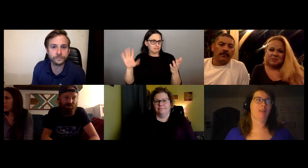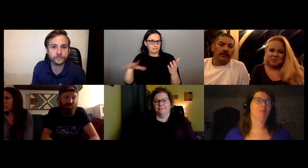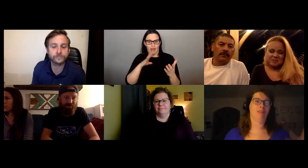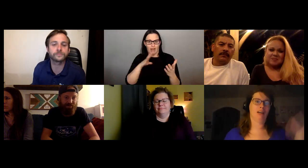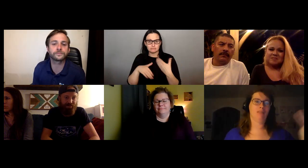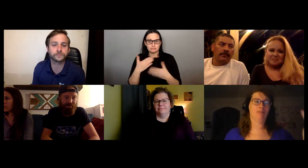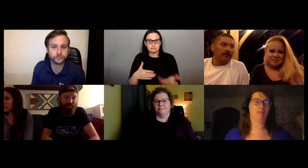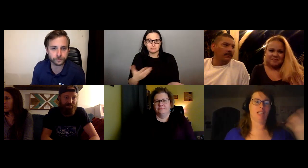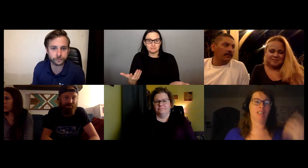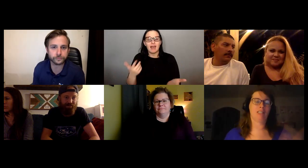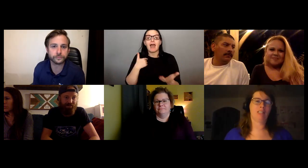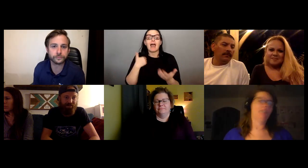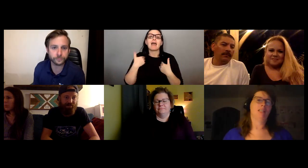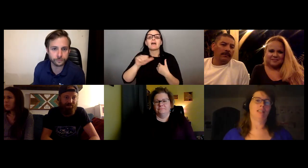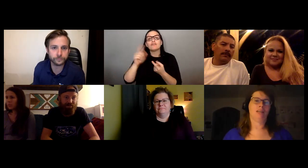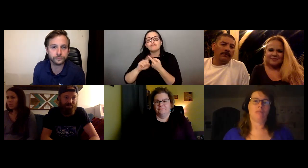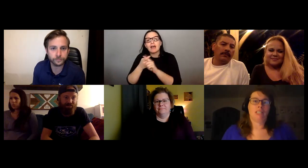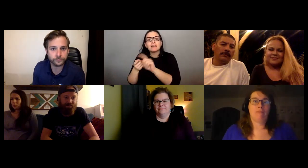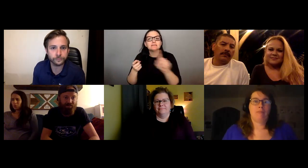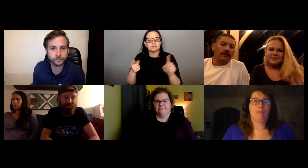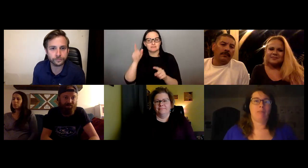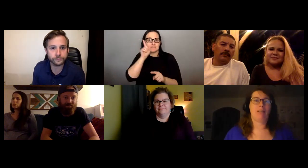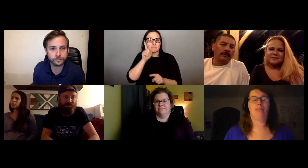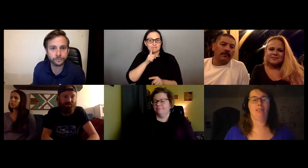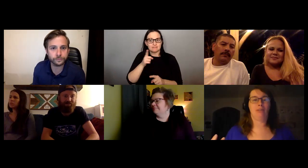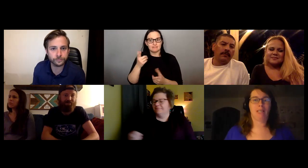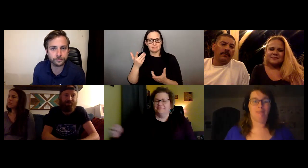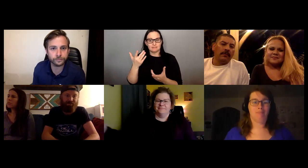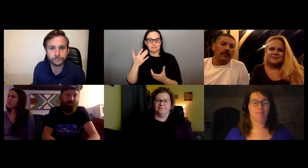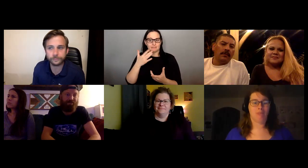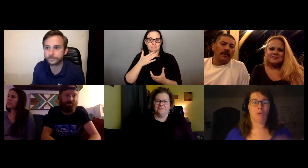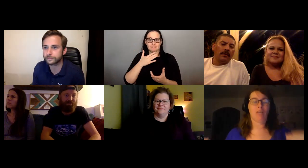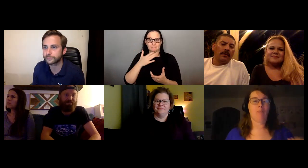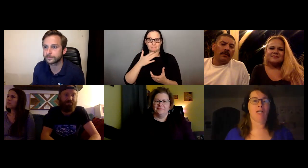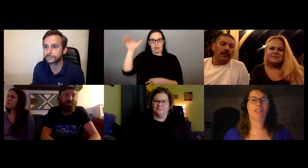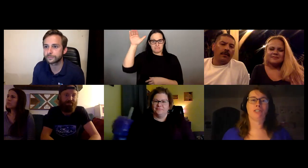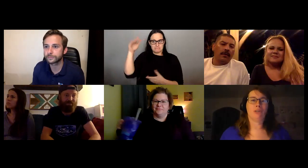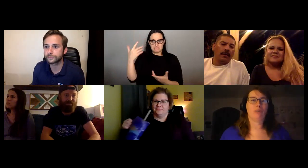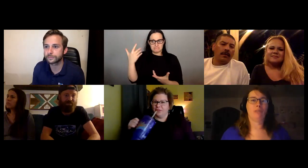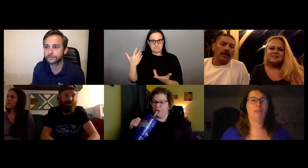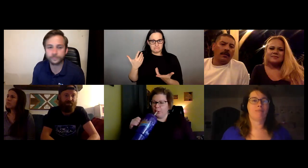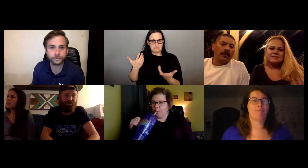i've had friends that were deaf in my